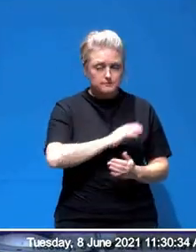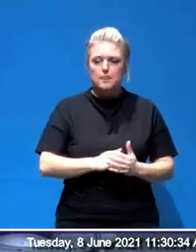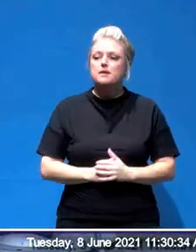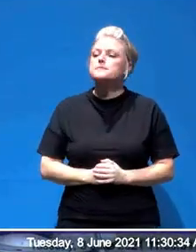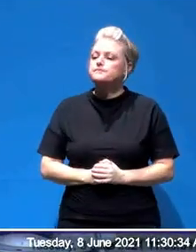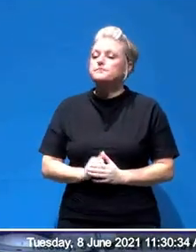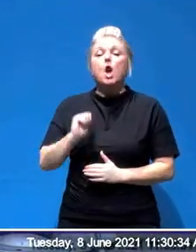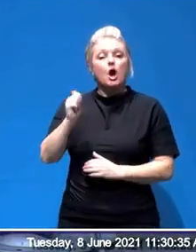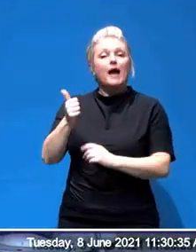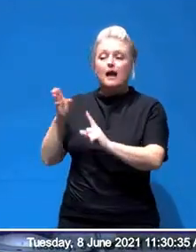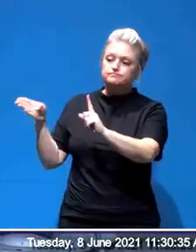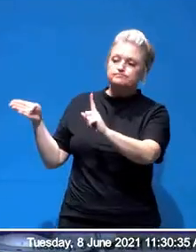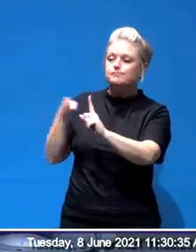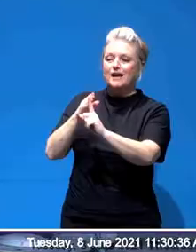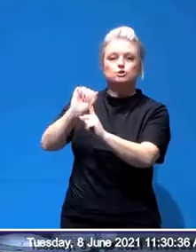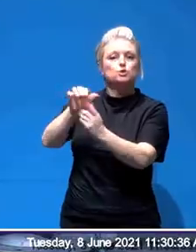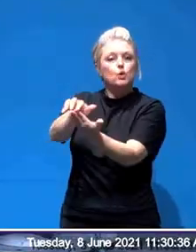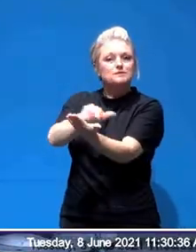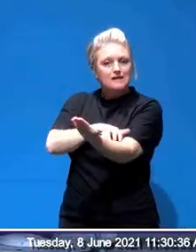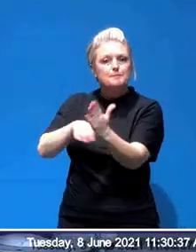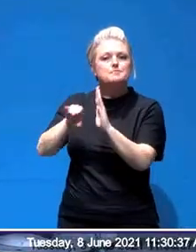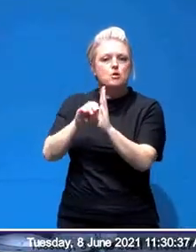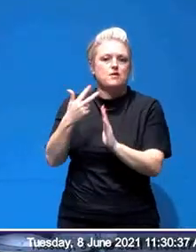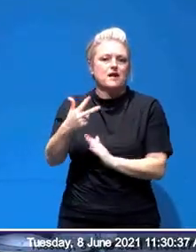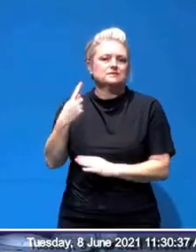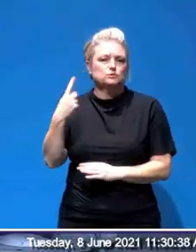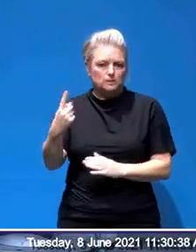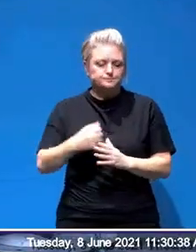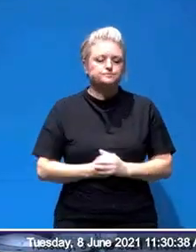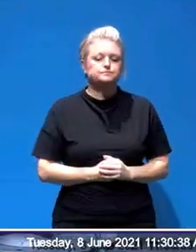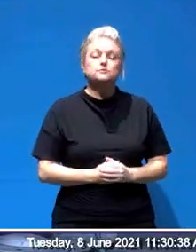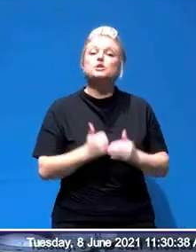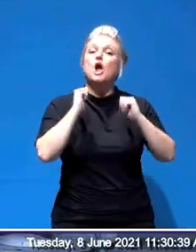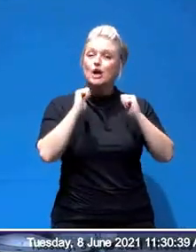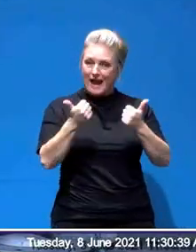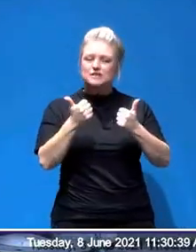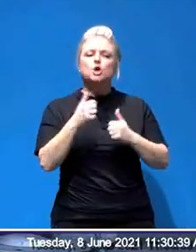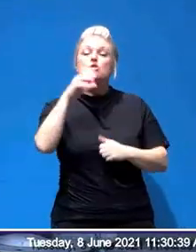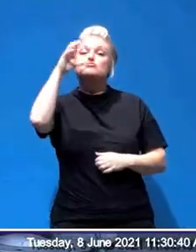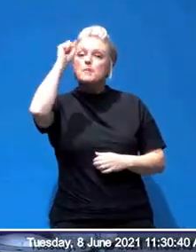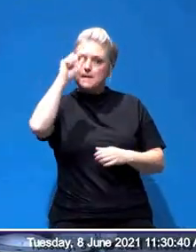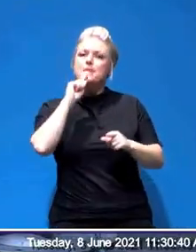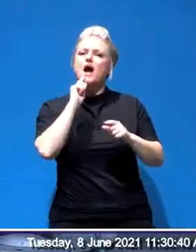Back to paragraph 81. Given the incident with the quilt earlier, only a few months